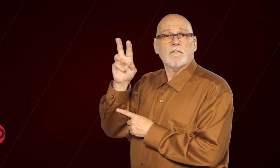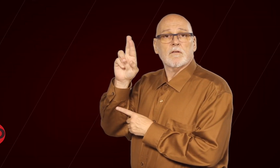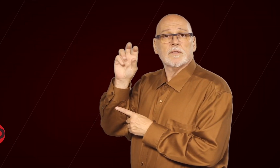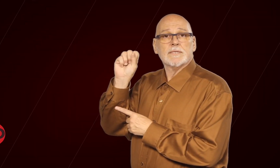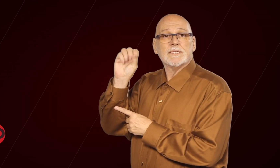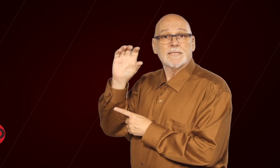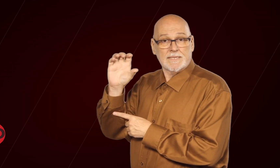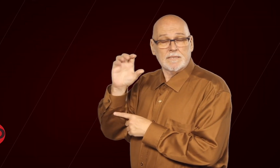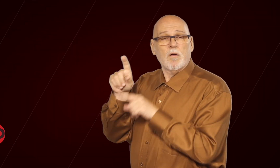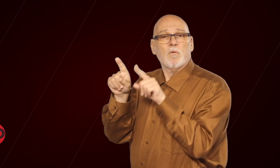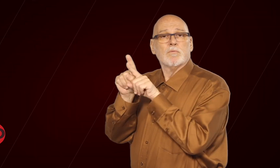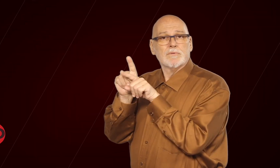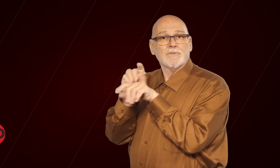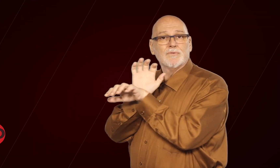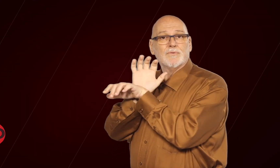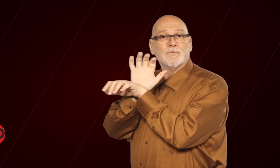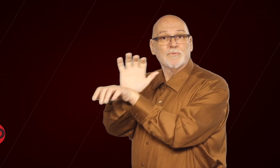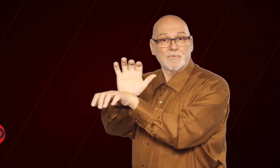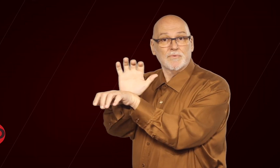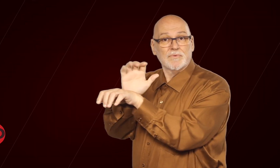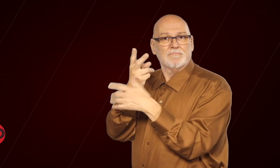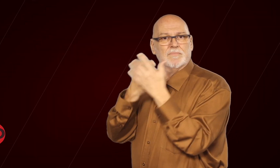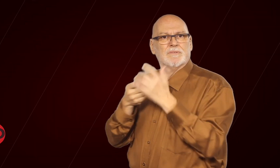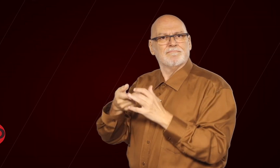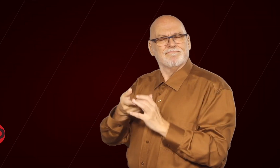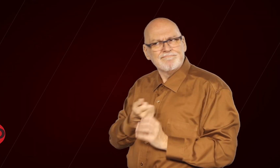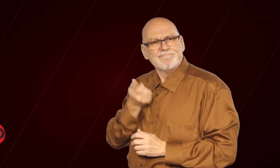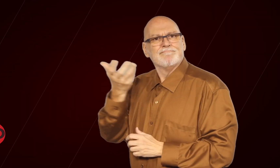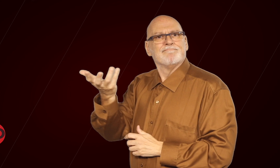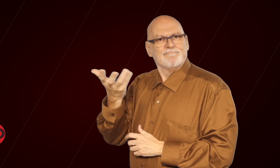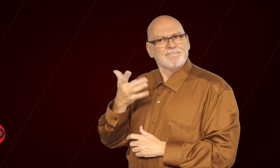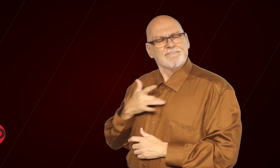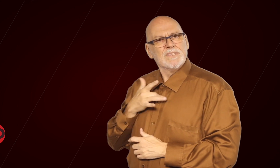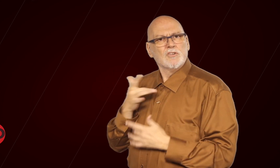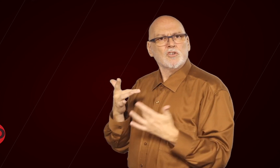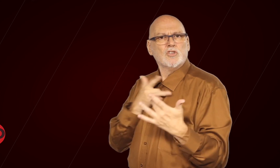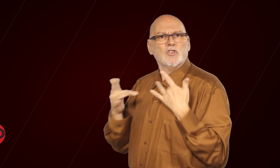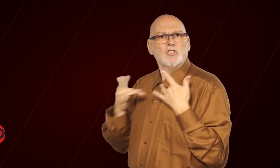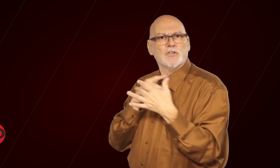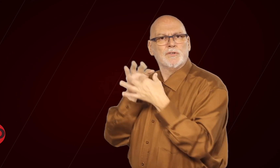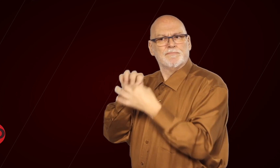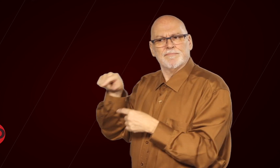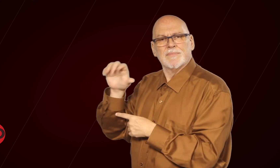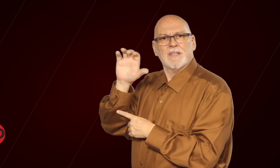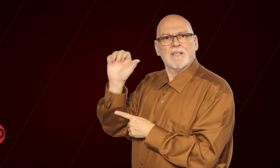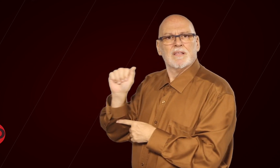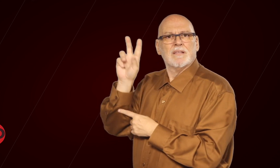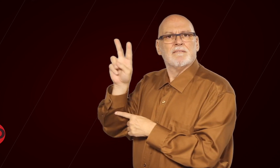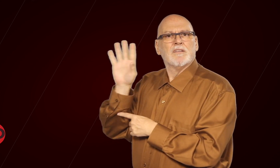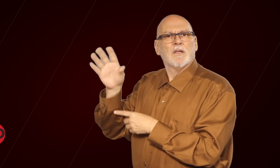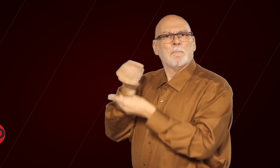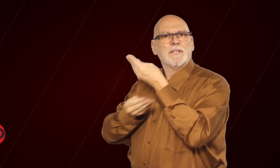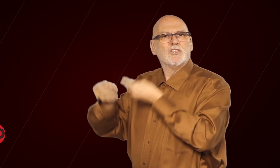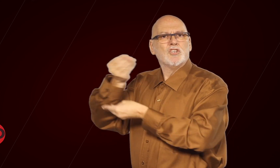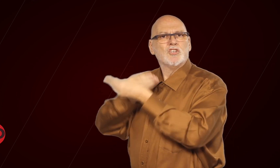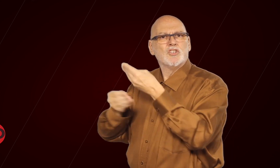OVRSC and CDGM both expressed concern with the CAV budget.